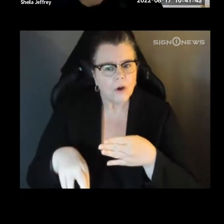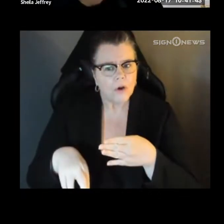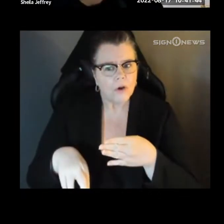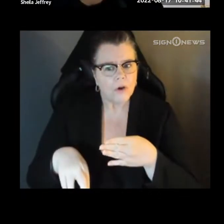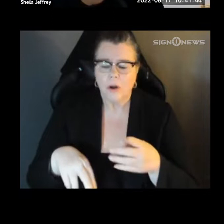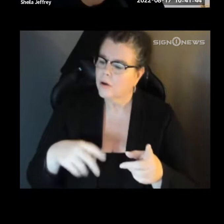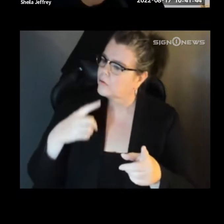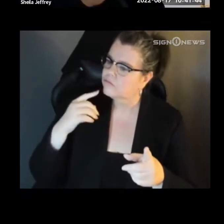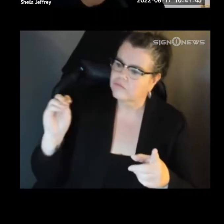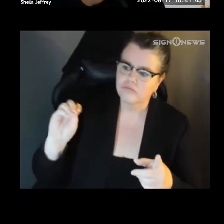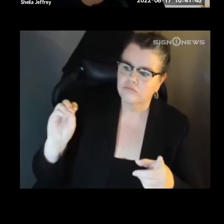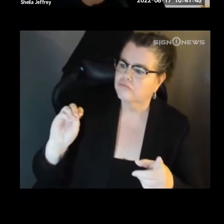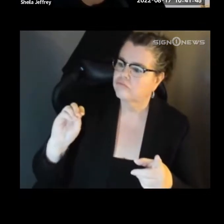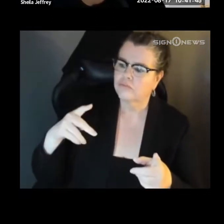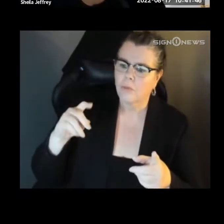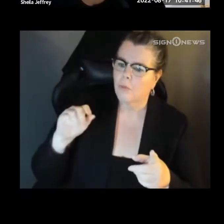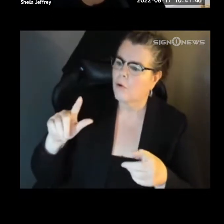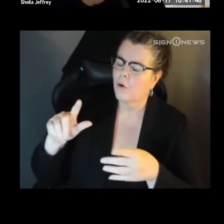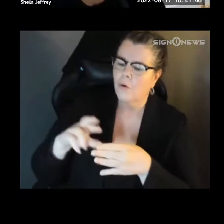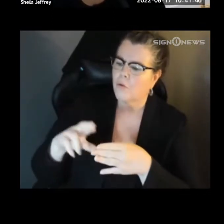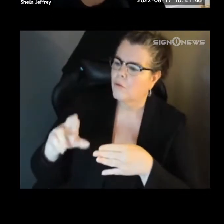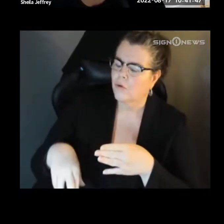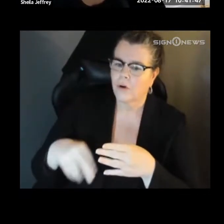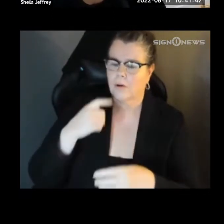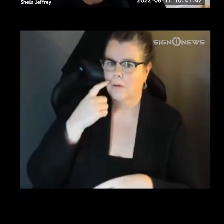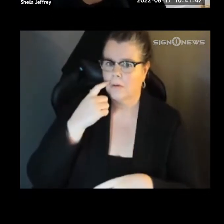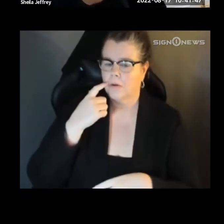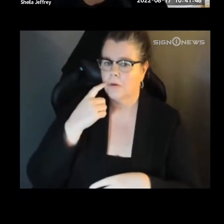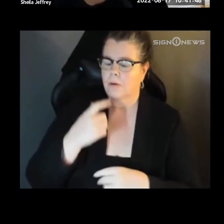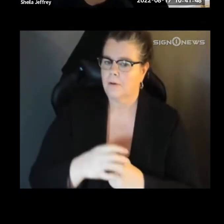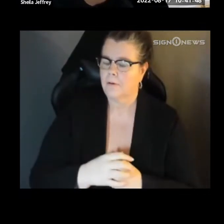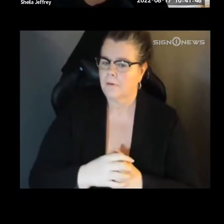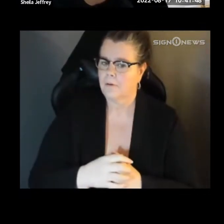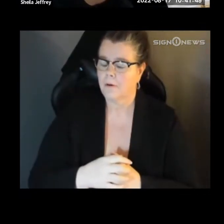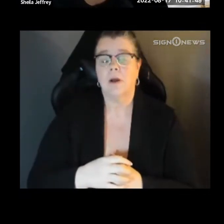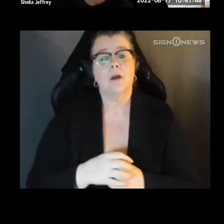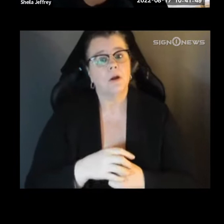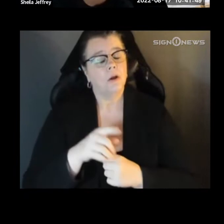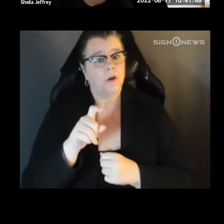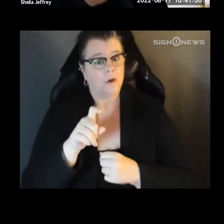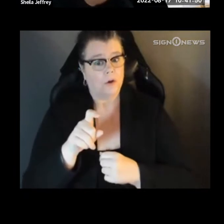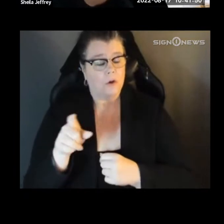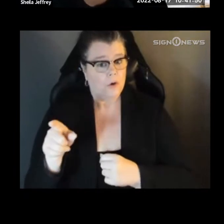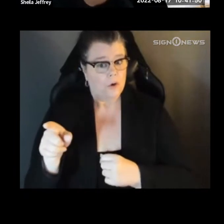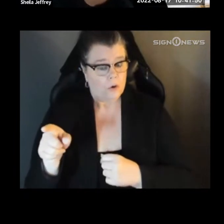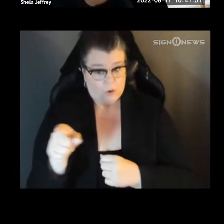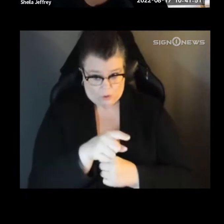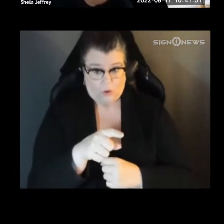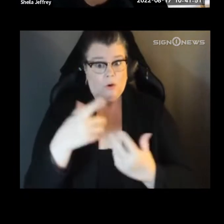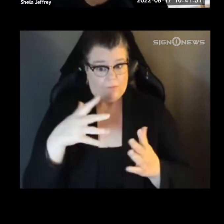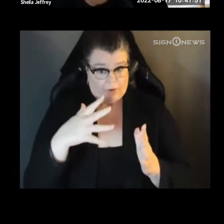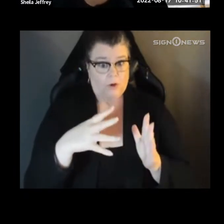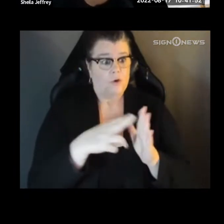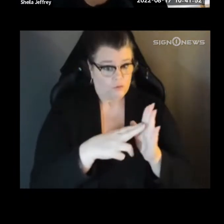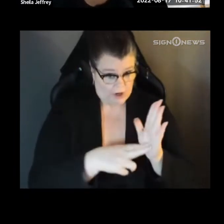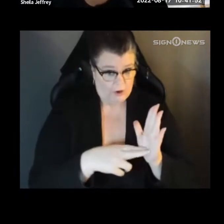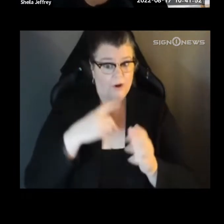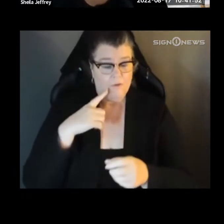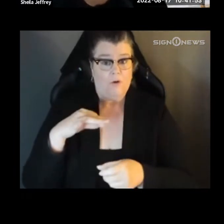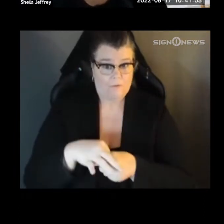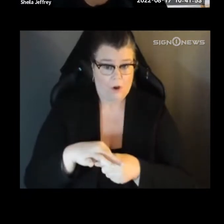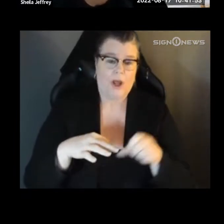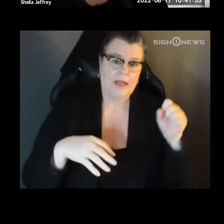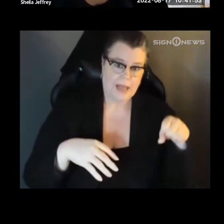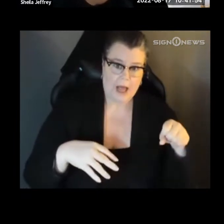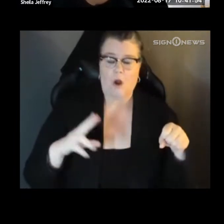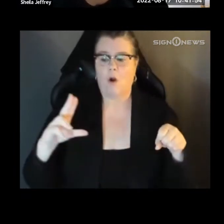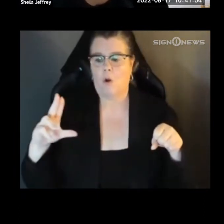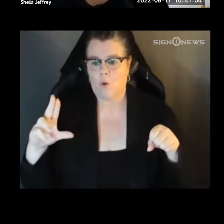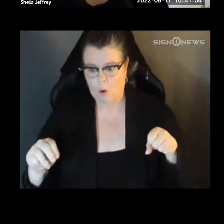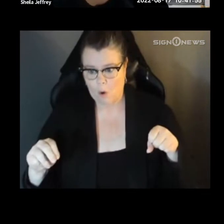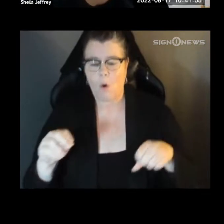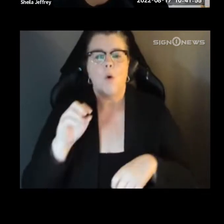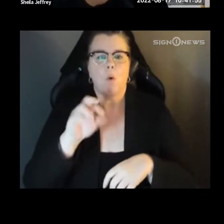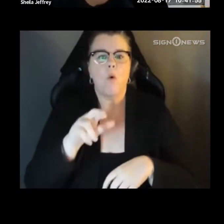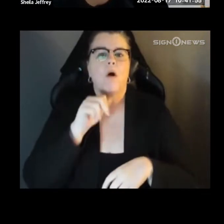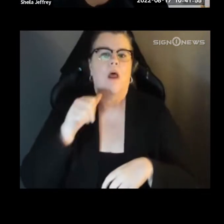to vote a single Choice yes no or not yet and I would like some support to register to vote